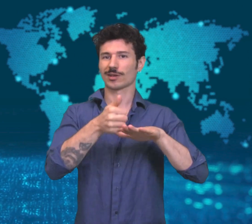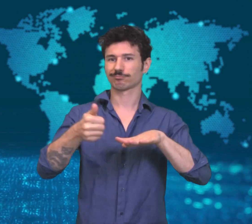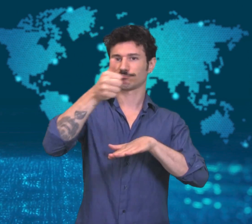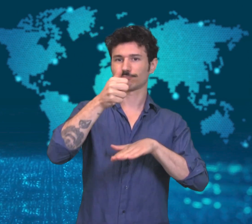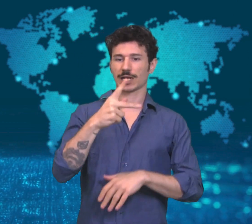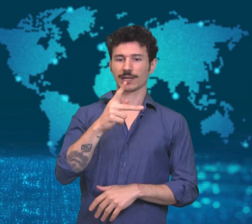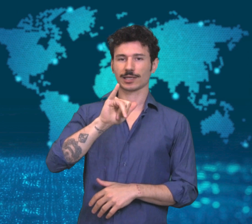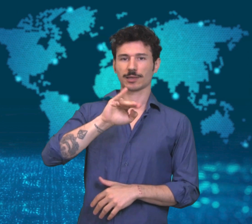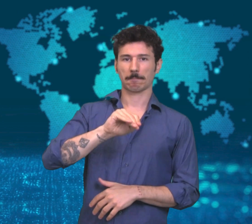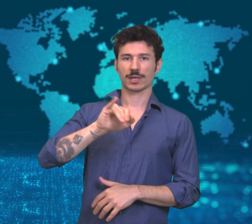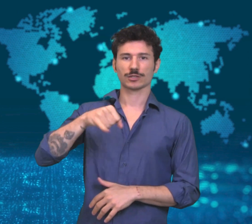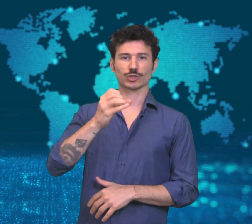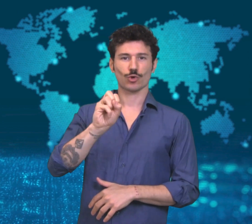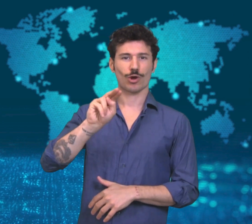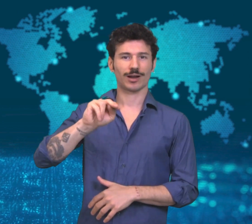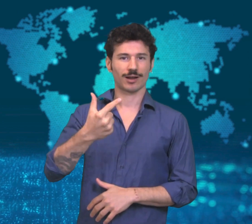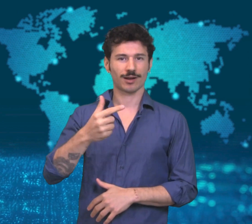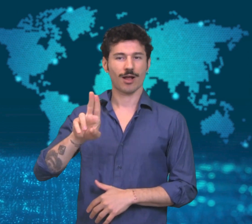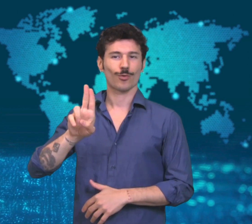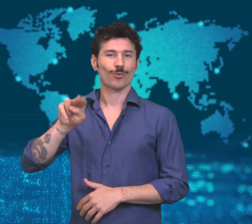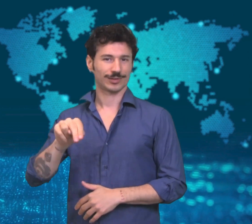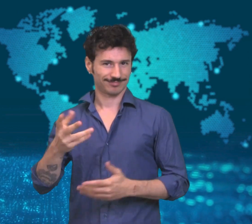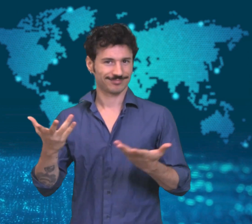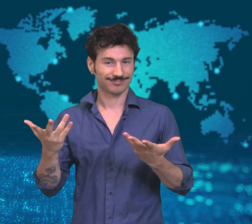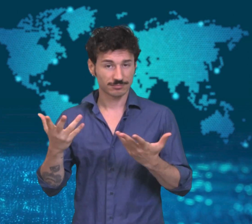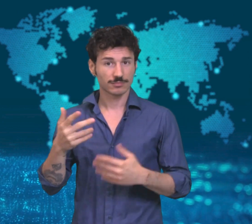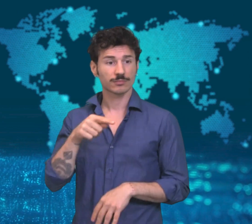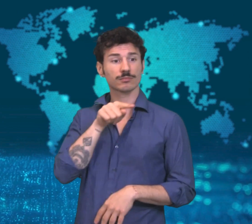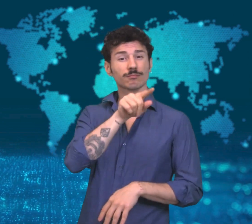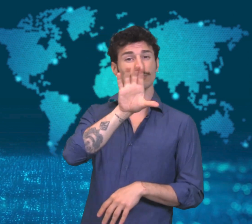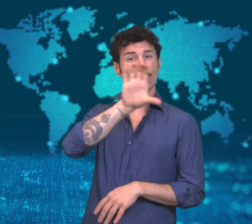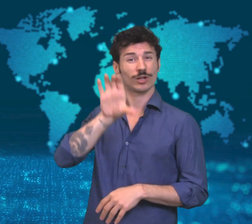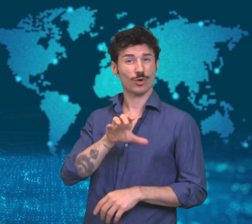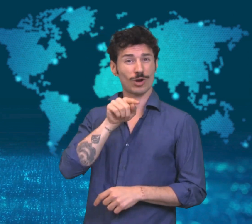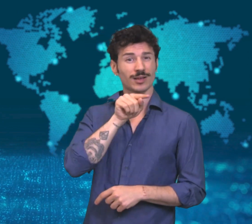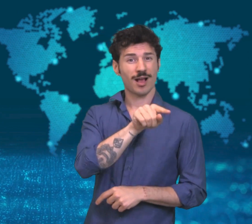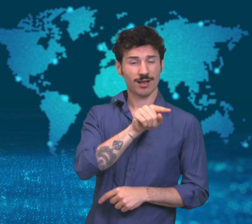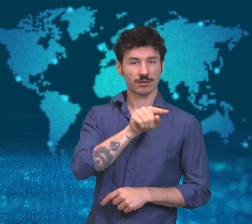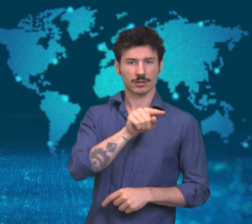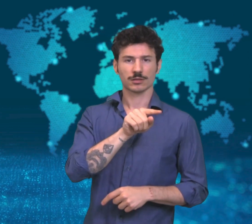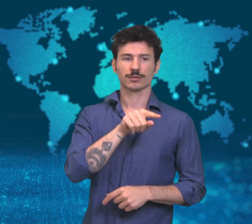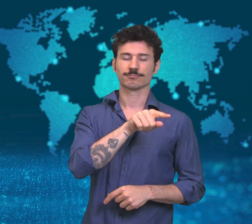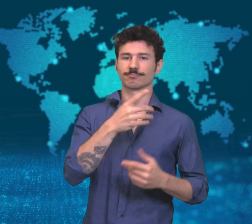Information is tightly controlled by the North Korean